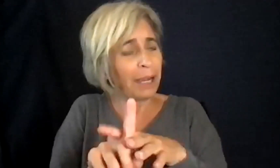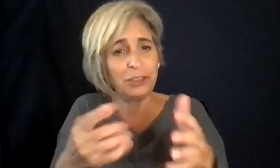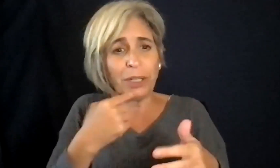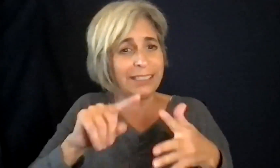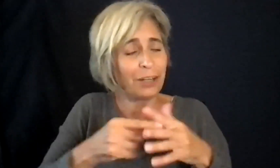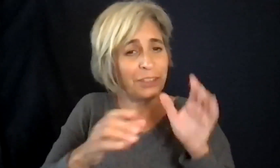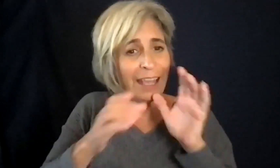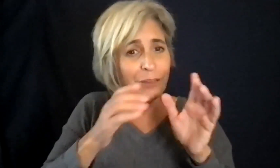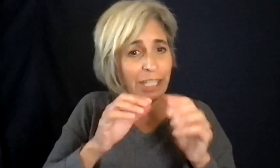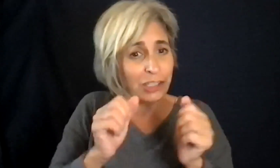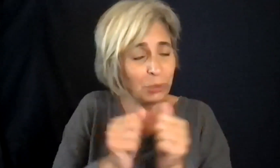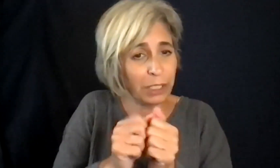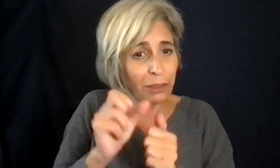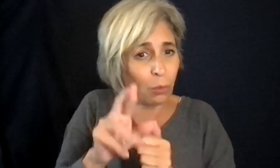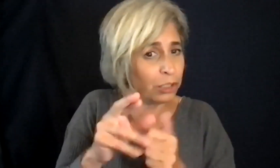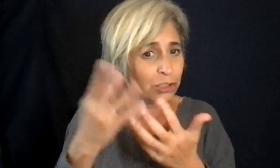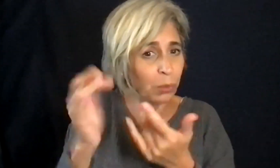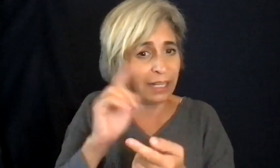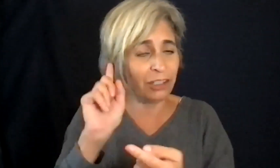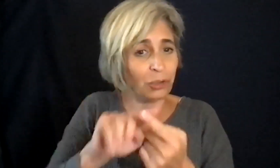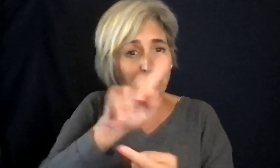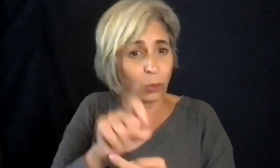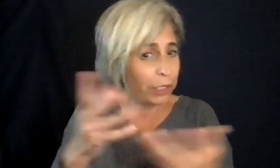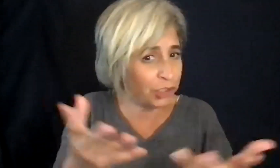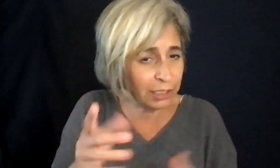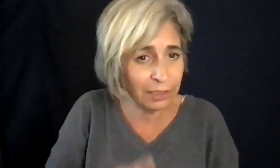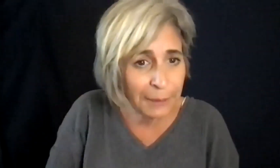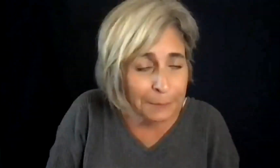mind you want to start the conversation with or just wait until there's a question?